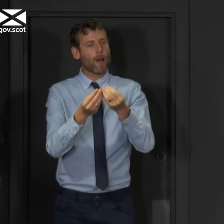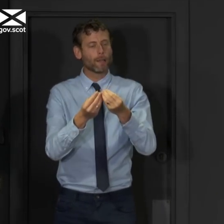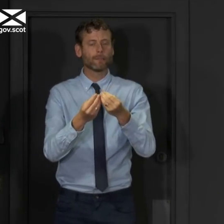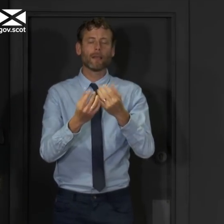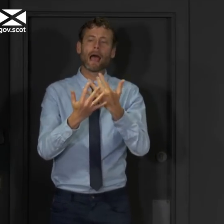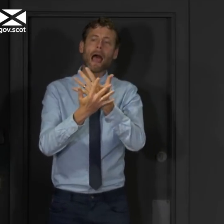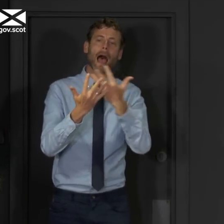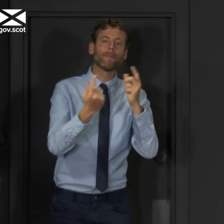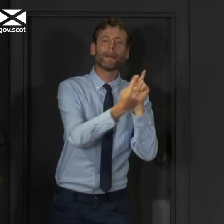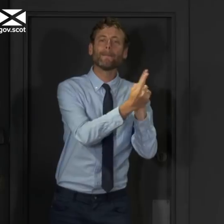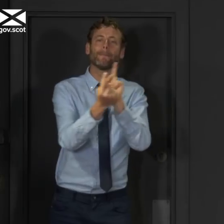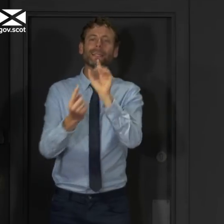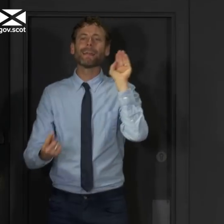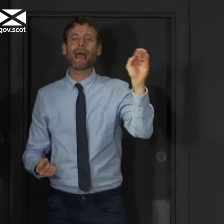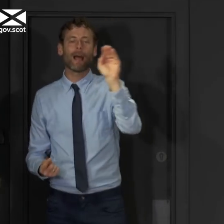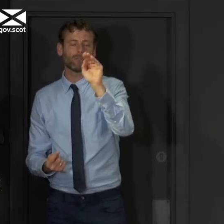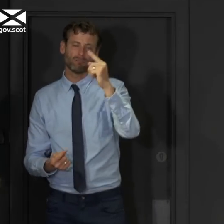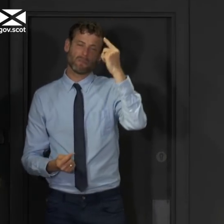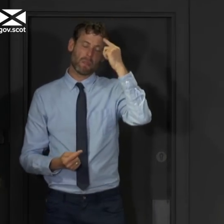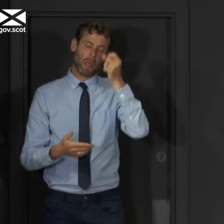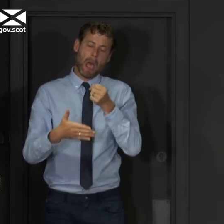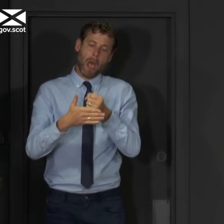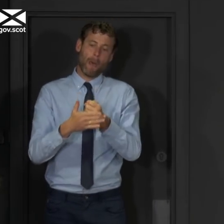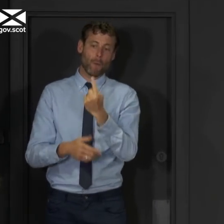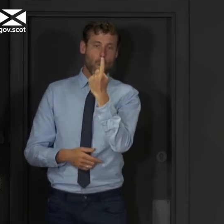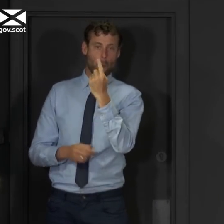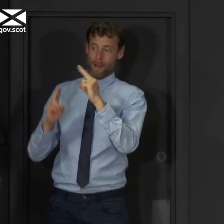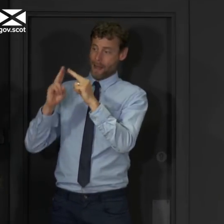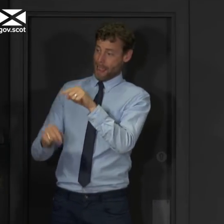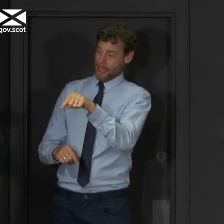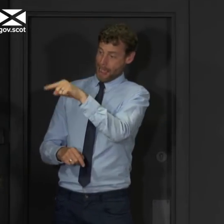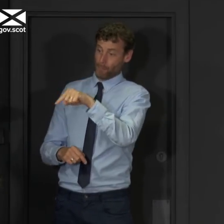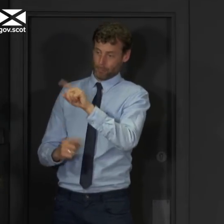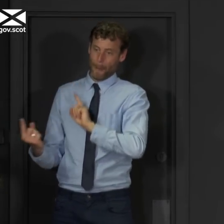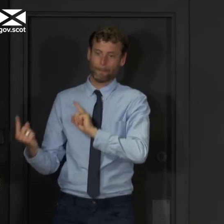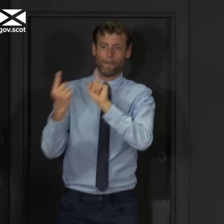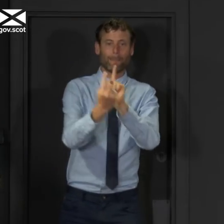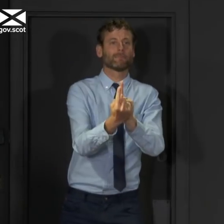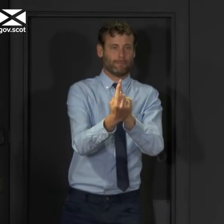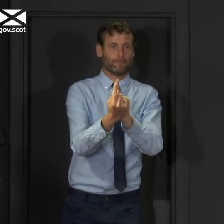than one in the course of any single day - and please keep to a maximum, I stress a maximum,